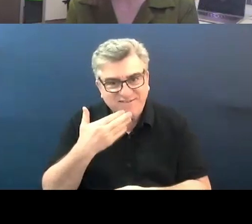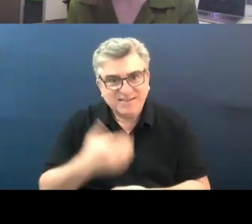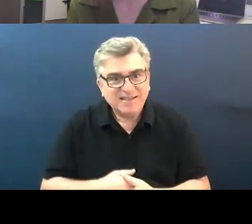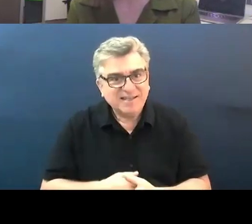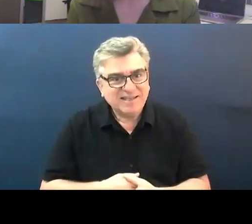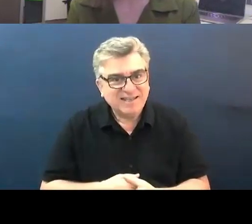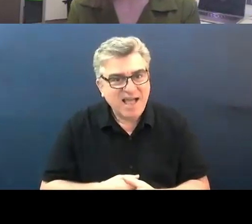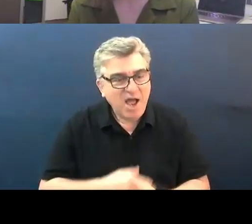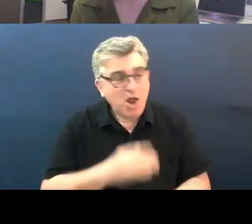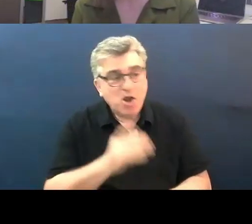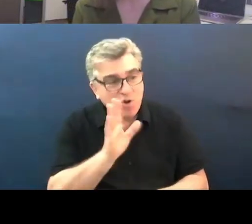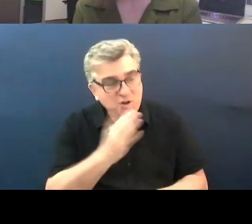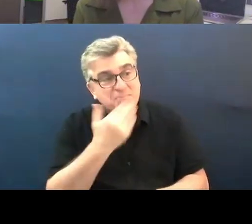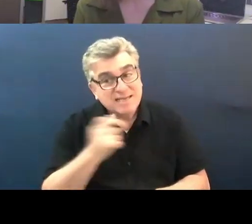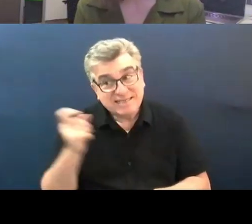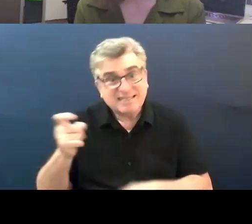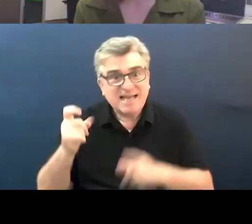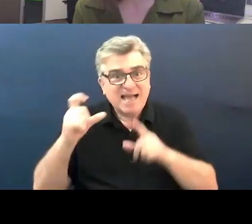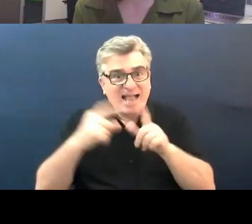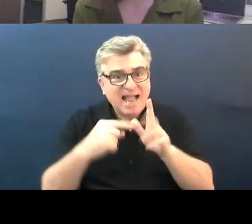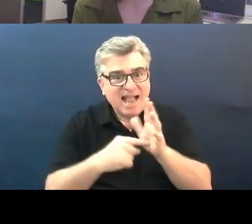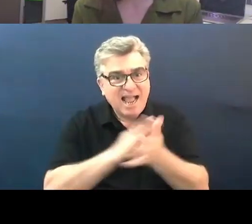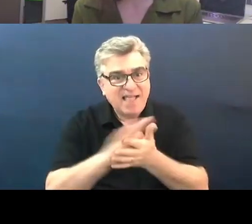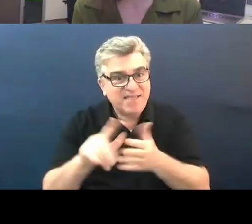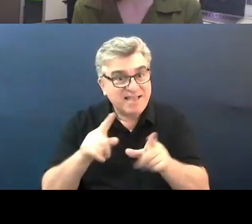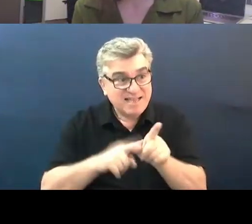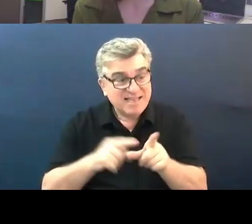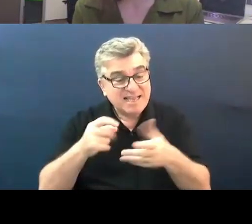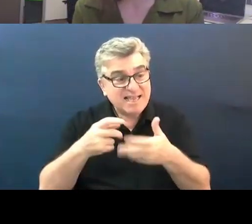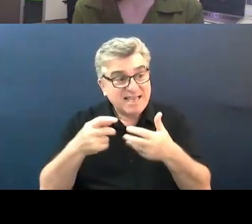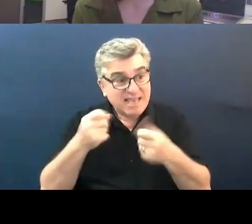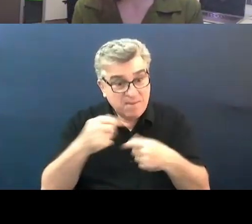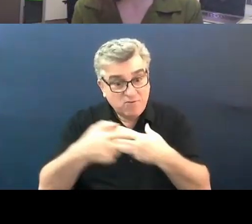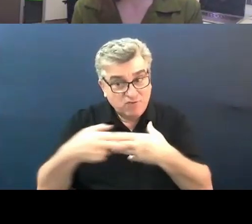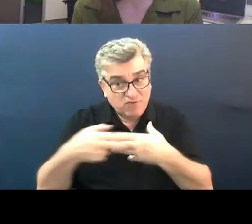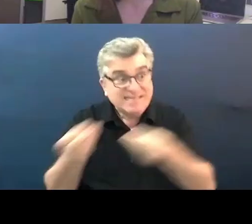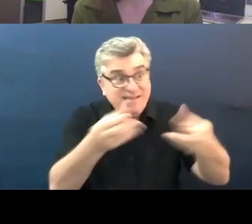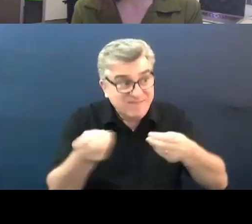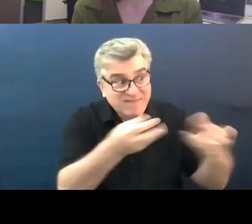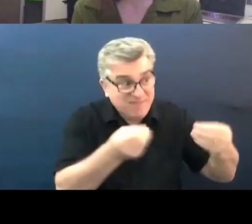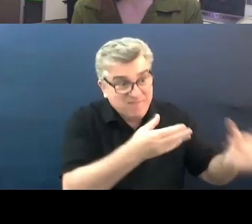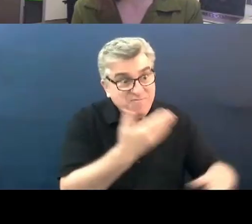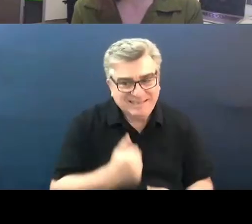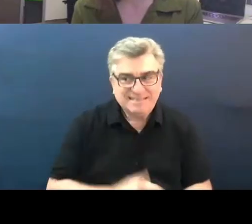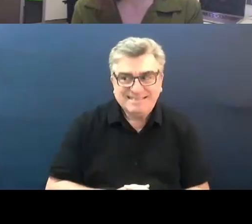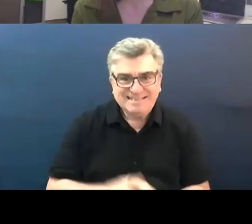Catrin: You can pass them Cathy's email, honestly. Anna: Okay. Julian, have you got any tips for how we can